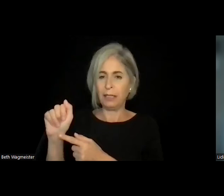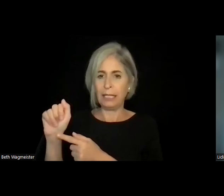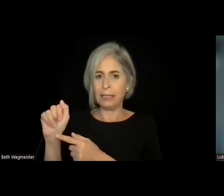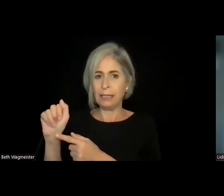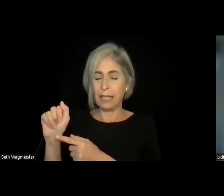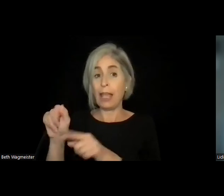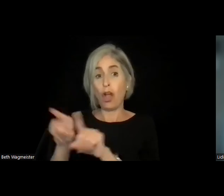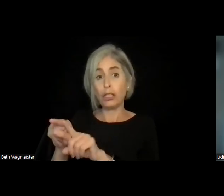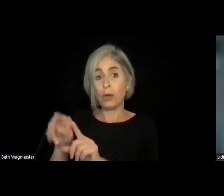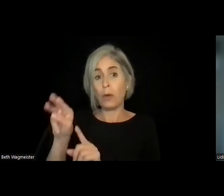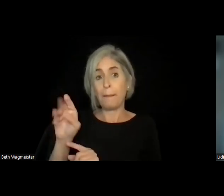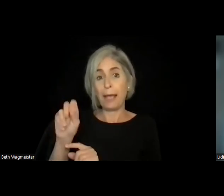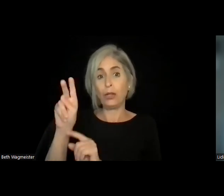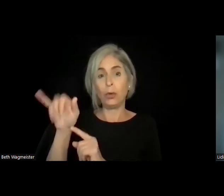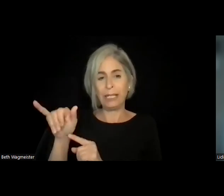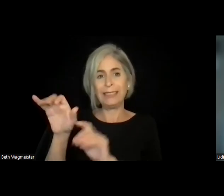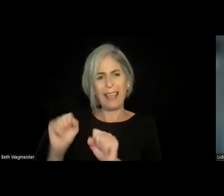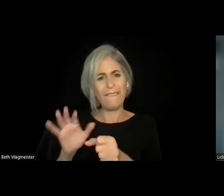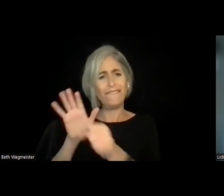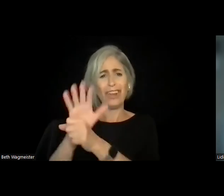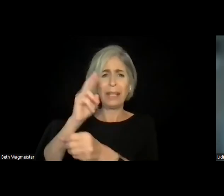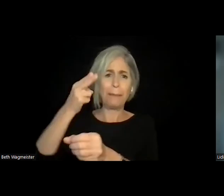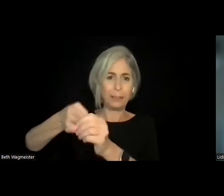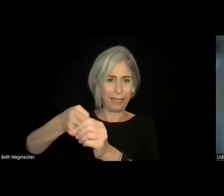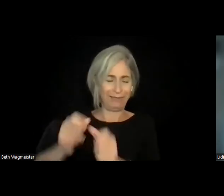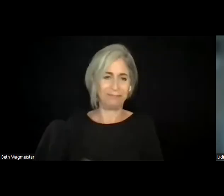to translate as well, to ensure that the